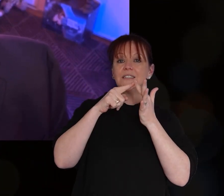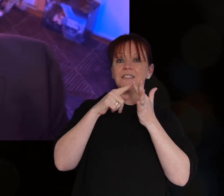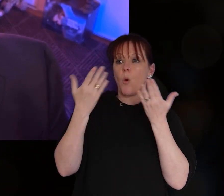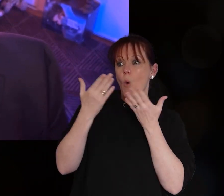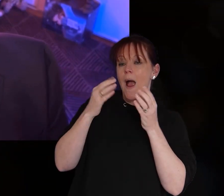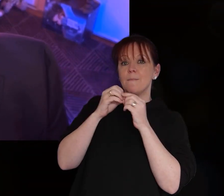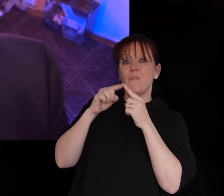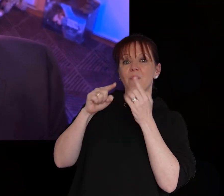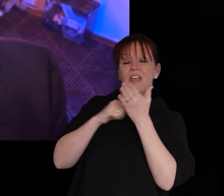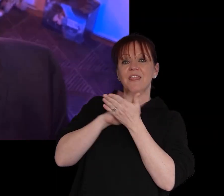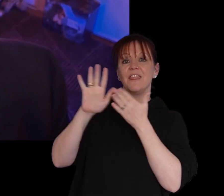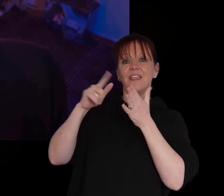Take it away, Elisabeth!